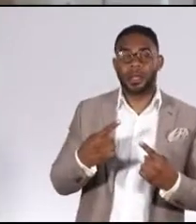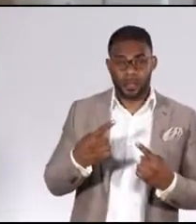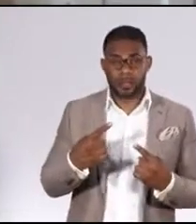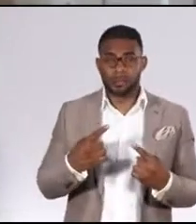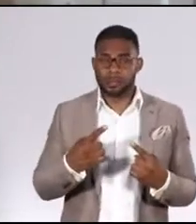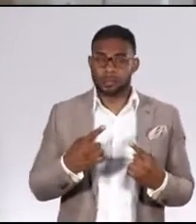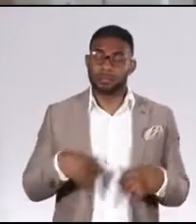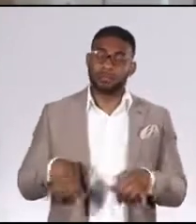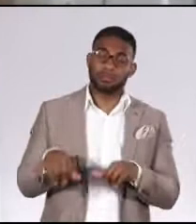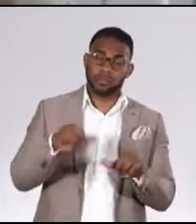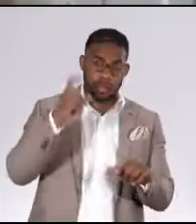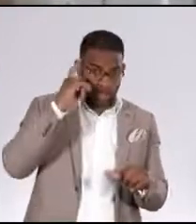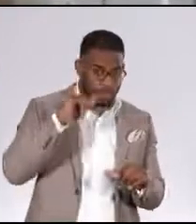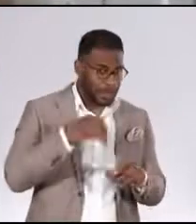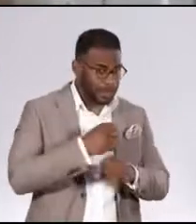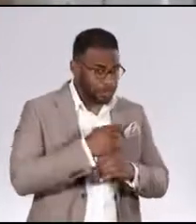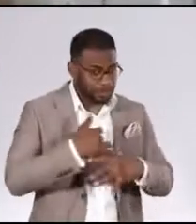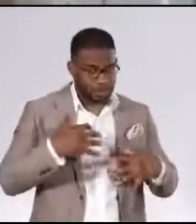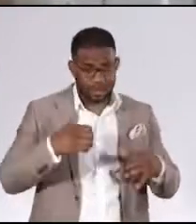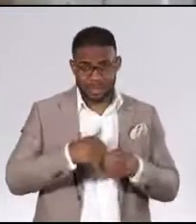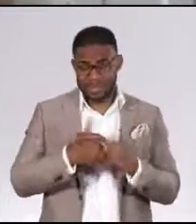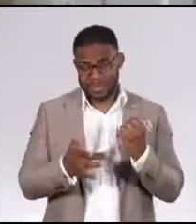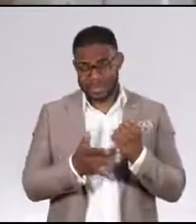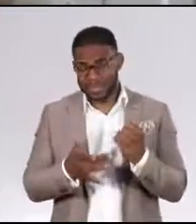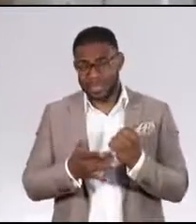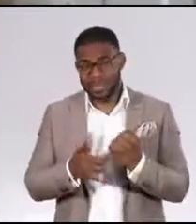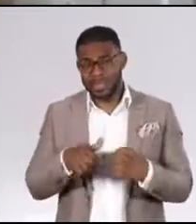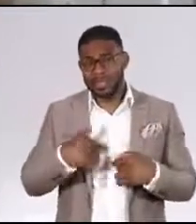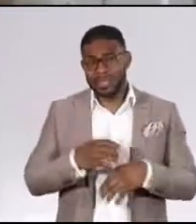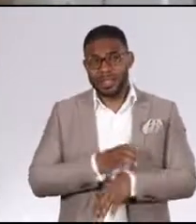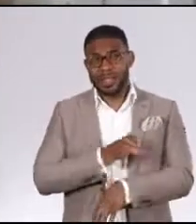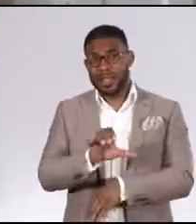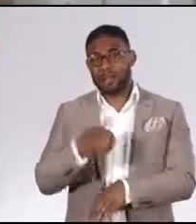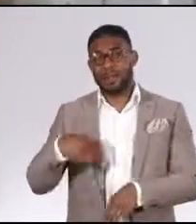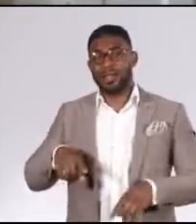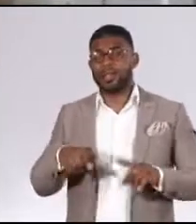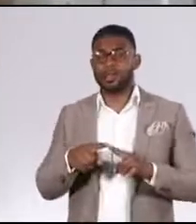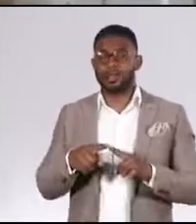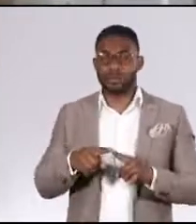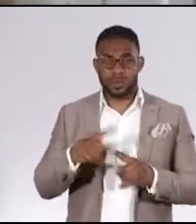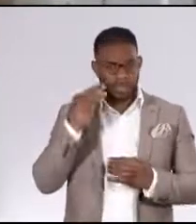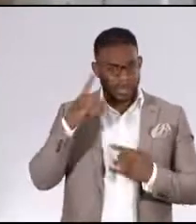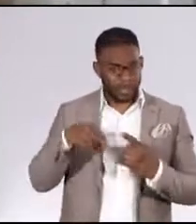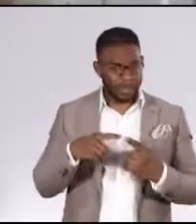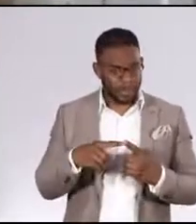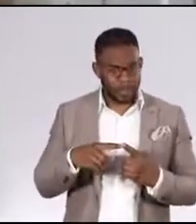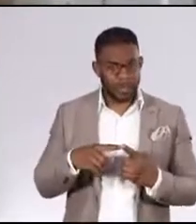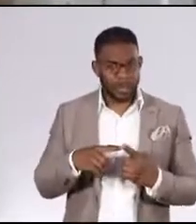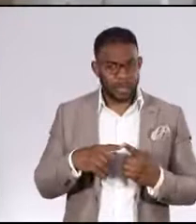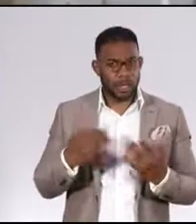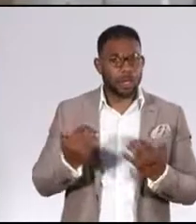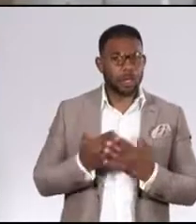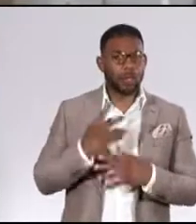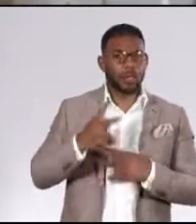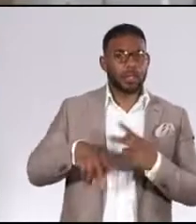an explosion in uh in technologies that have enabled us to think about a new types of of treatments